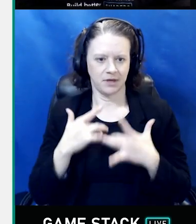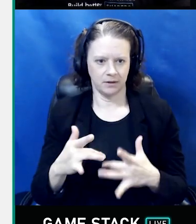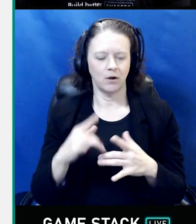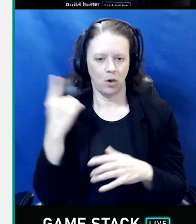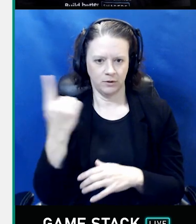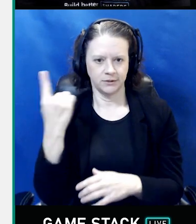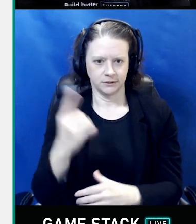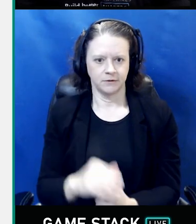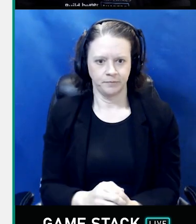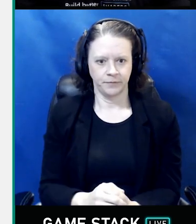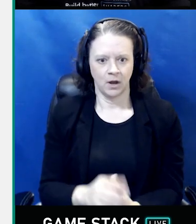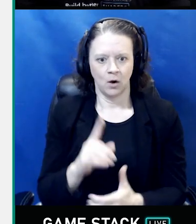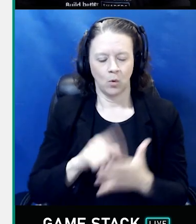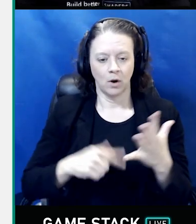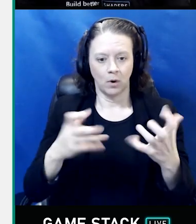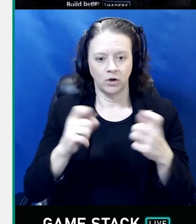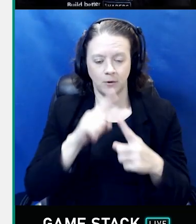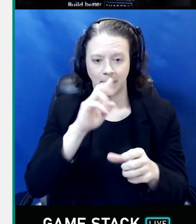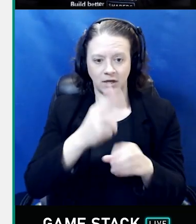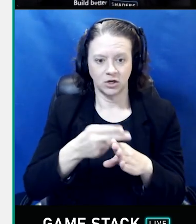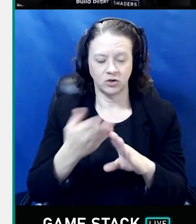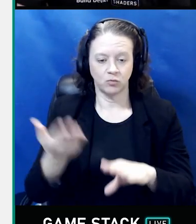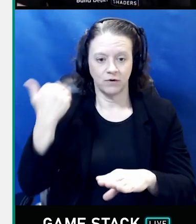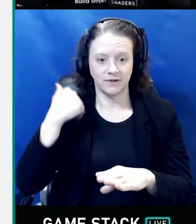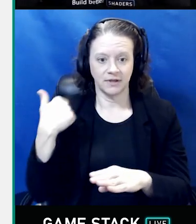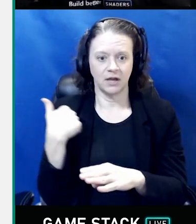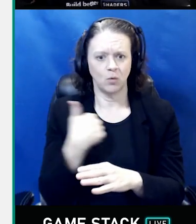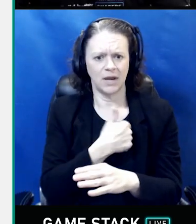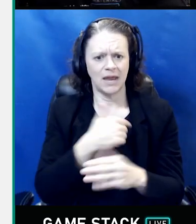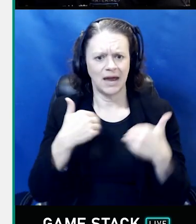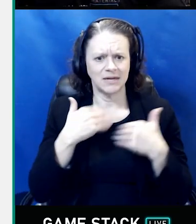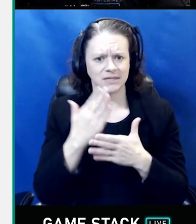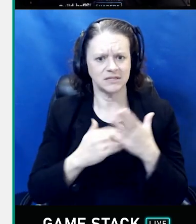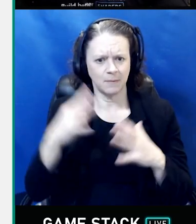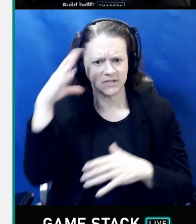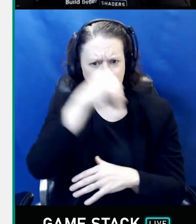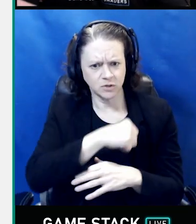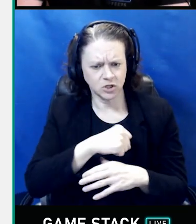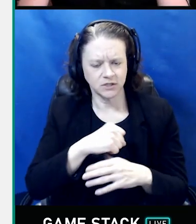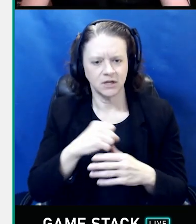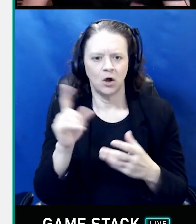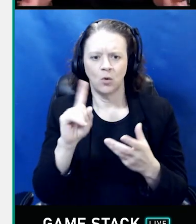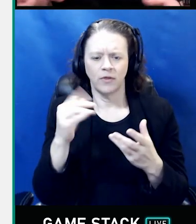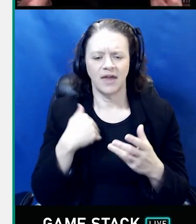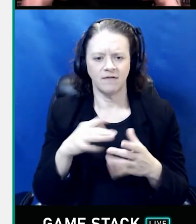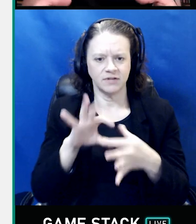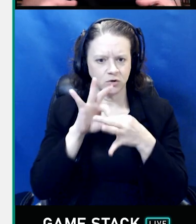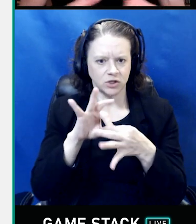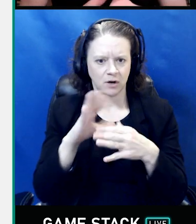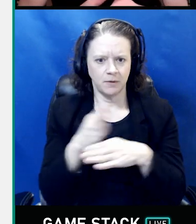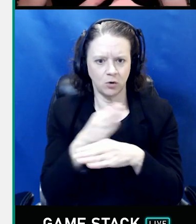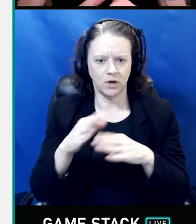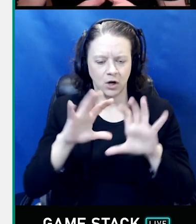previously there have been some assumptions on certain platforms where there is an association between the group thread ID and